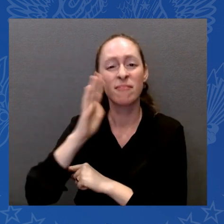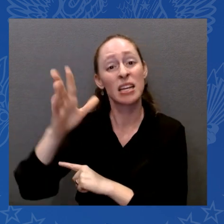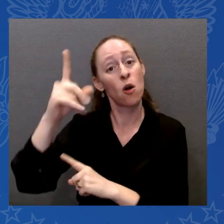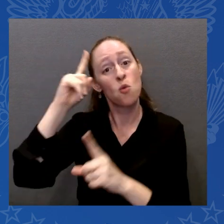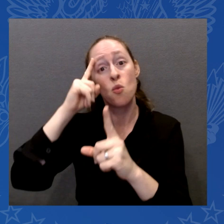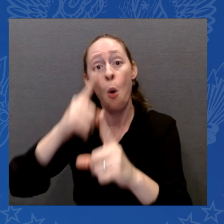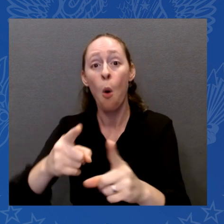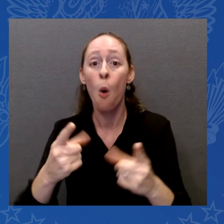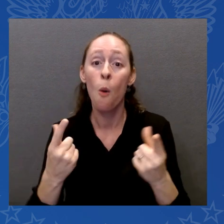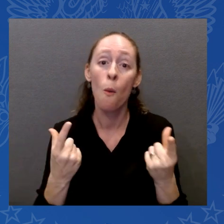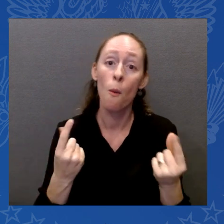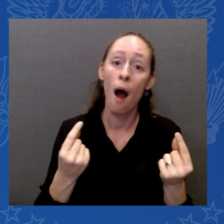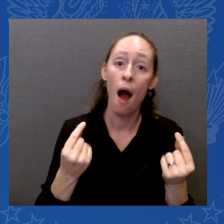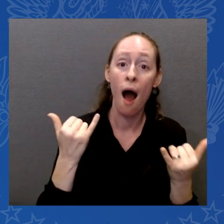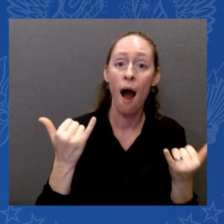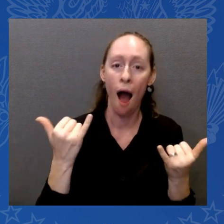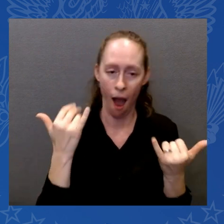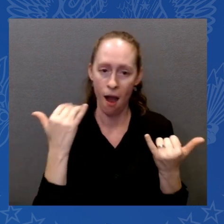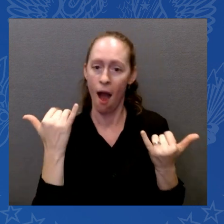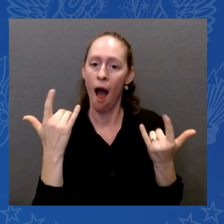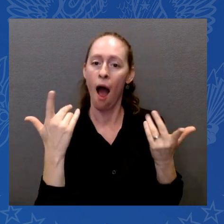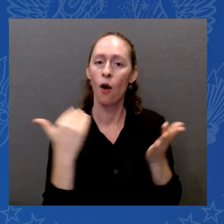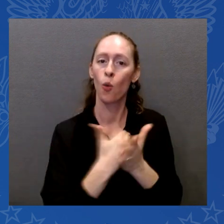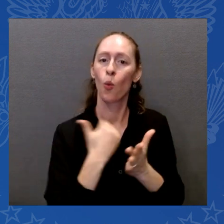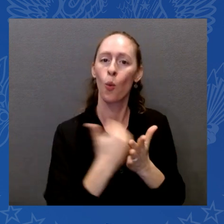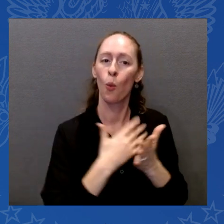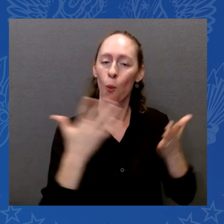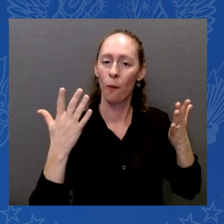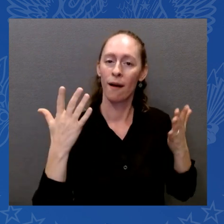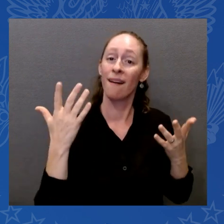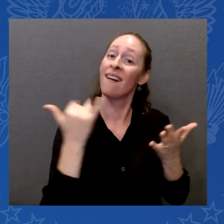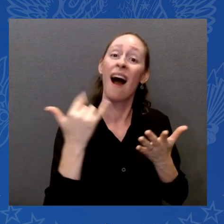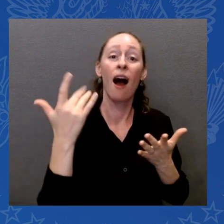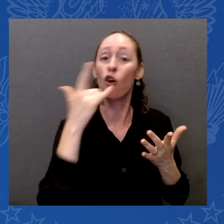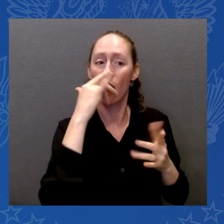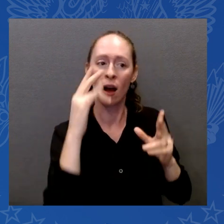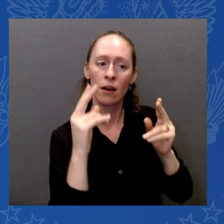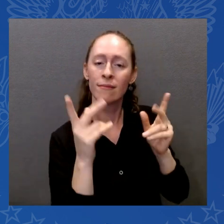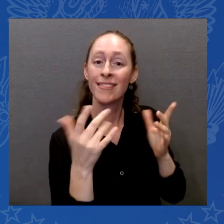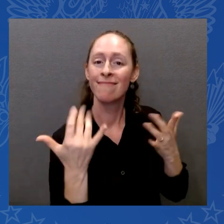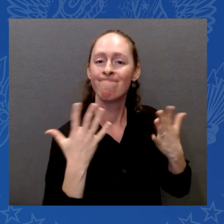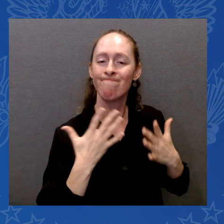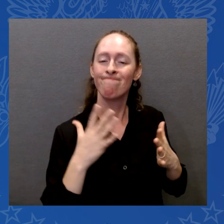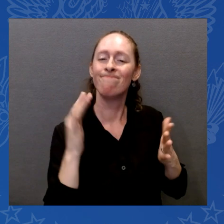to ban all abortion care intercourse and to control options that people have